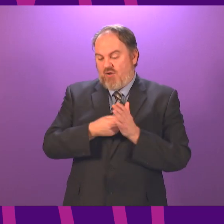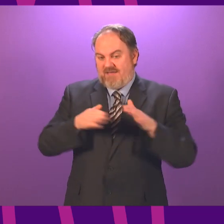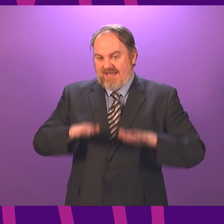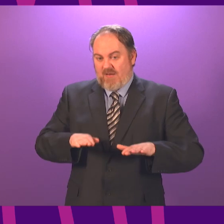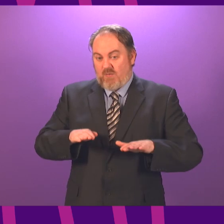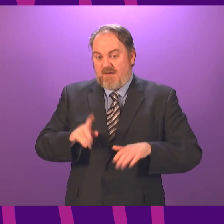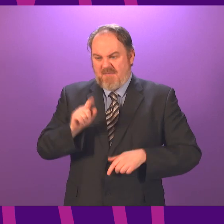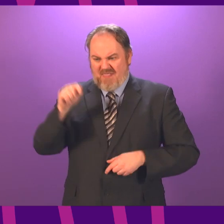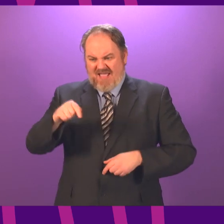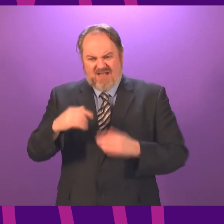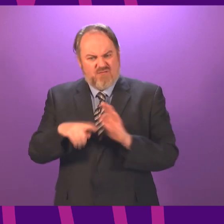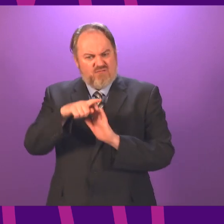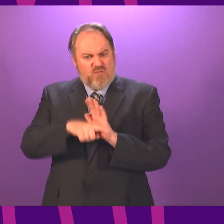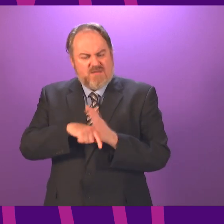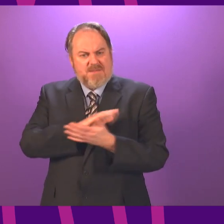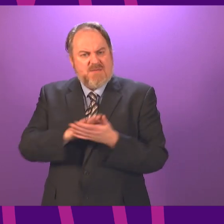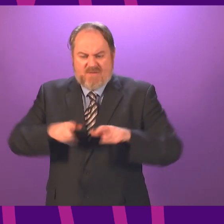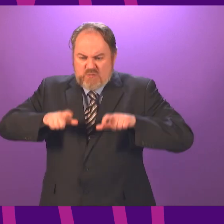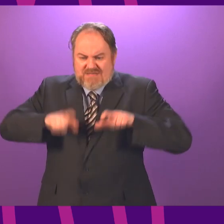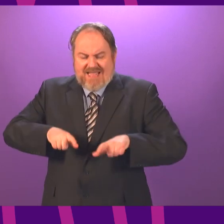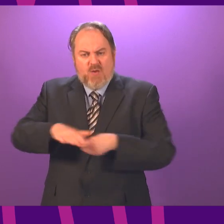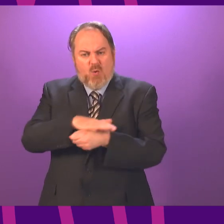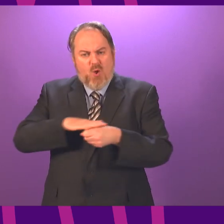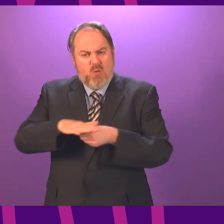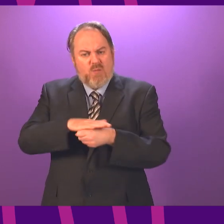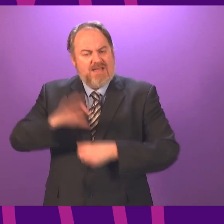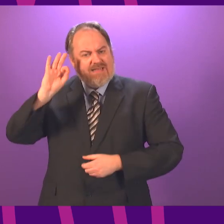prevent people from leaving their council area. However, there is nothing about what